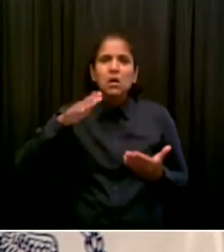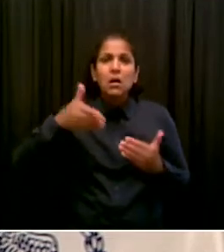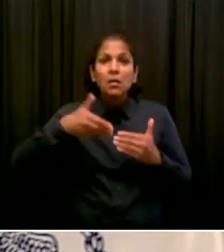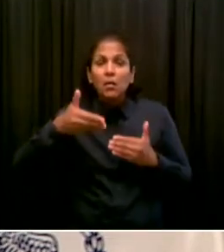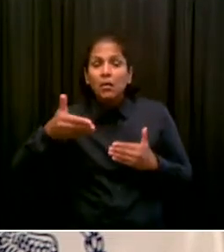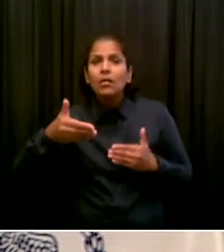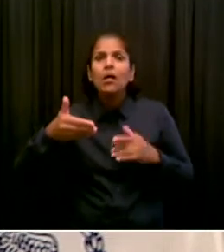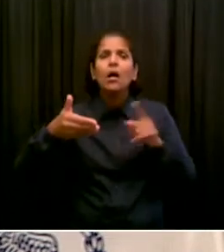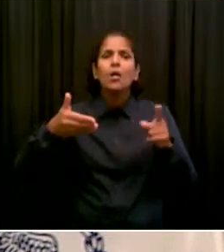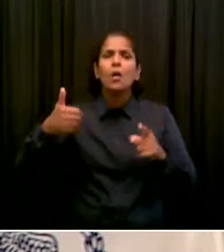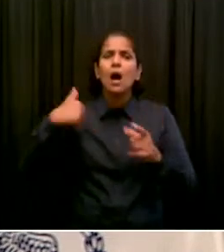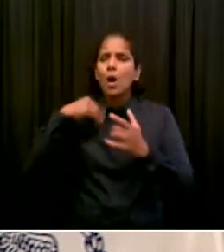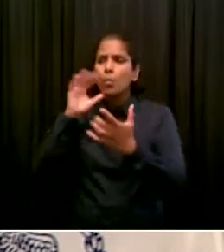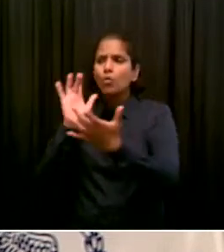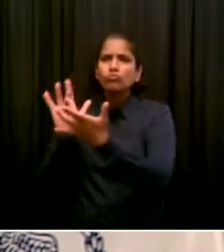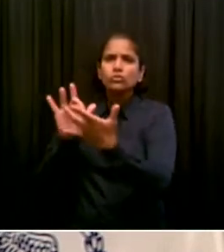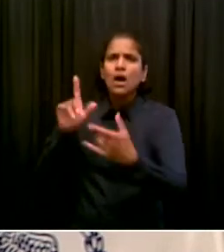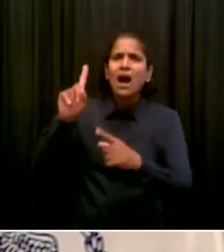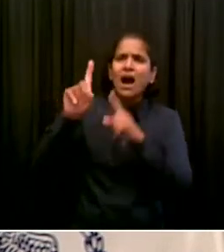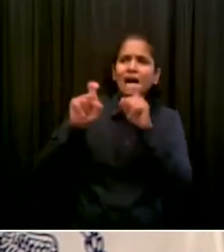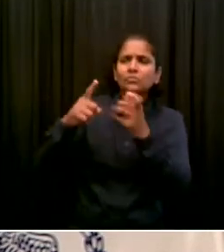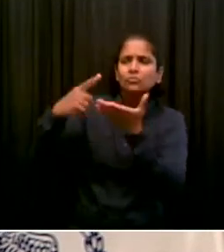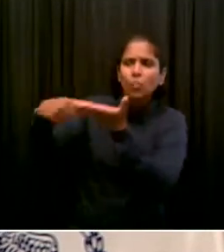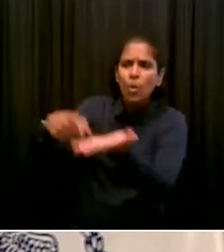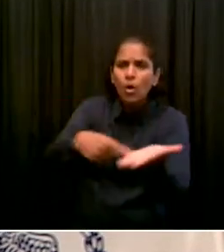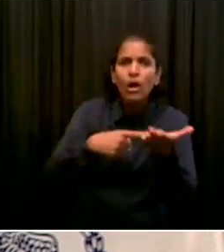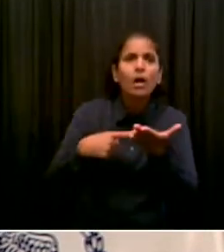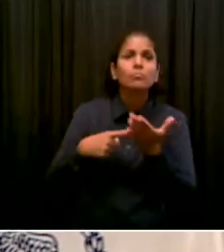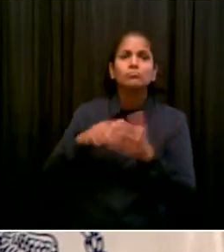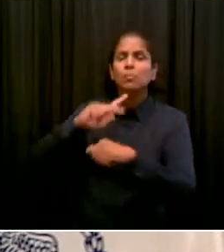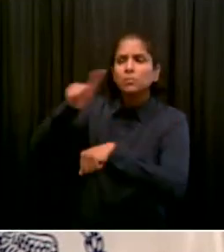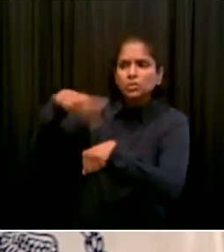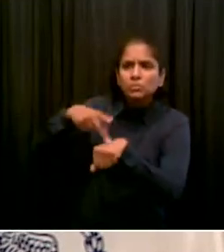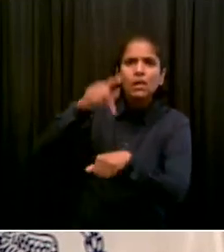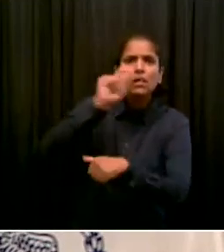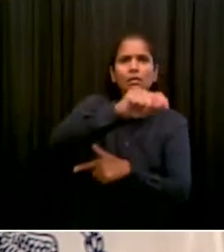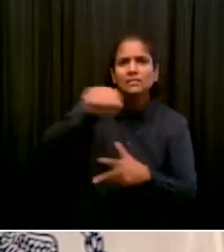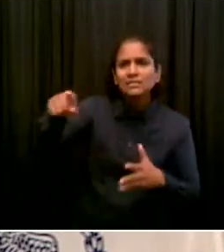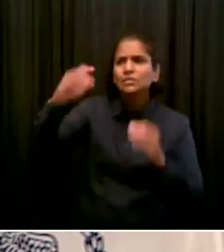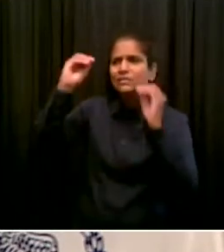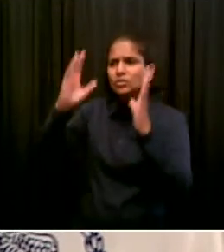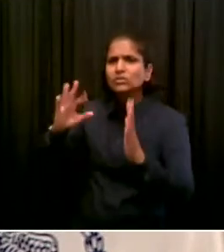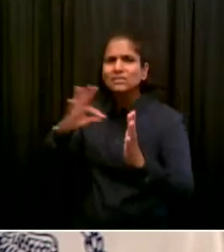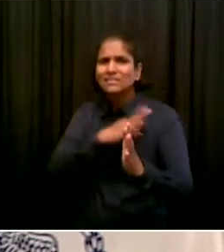MUCH MORE IMPORTANTLY, I THINK YOU WL ILSEE THESE NEXT FEW